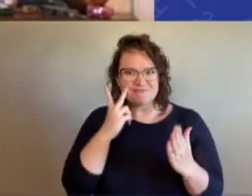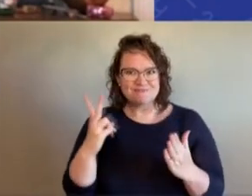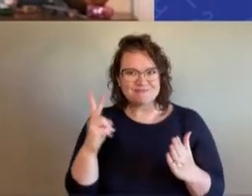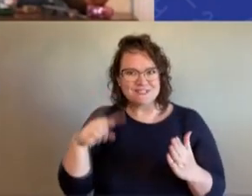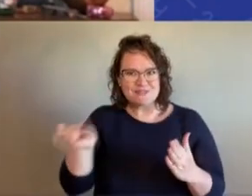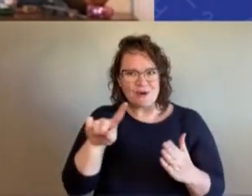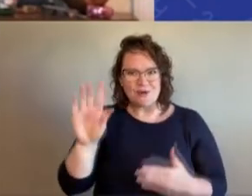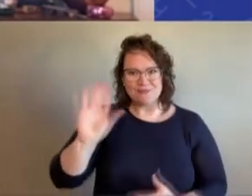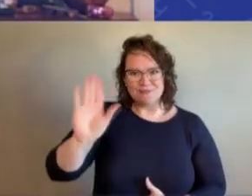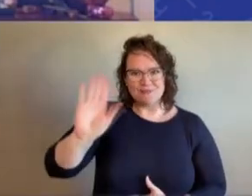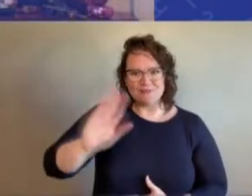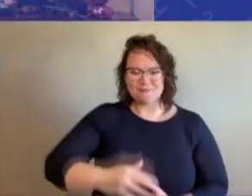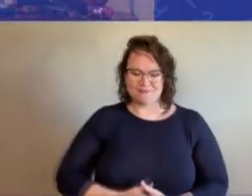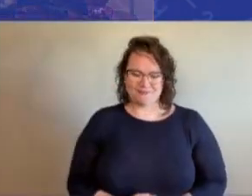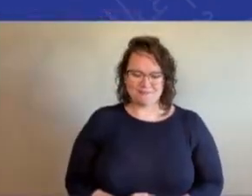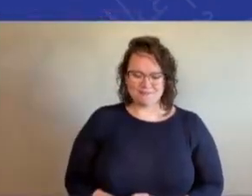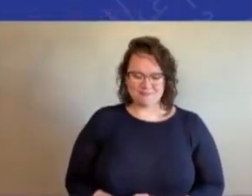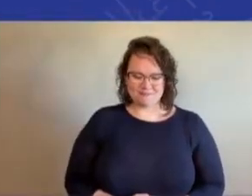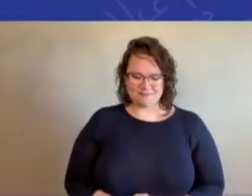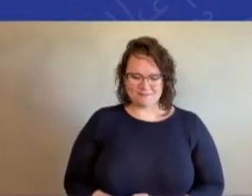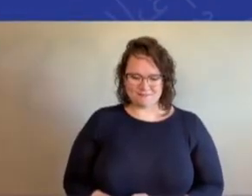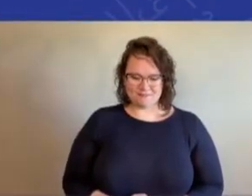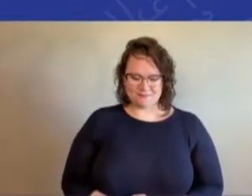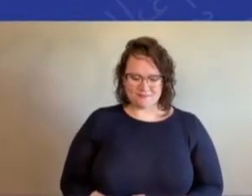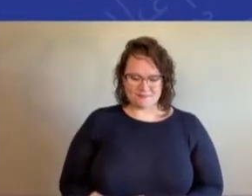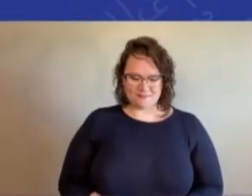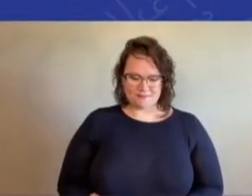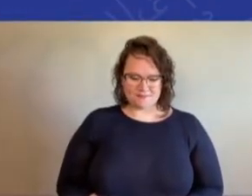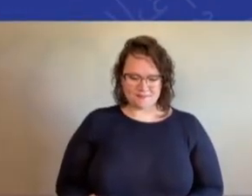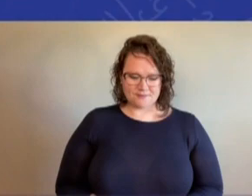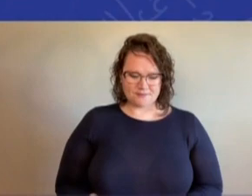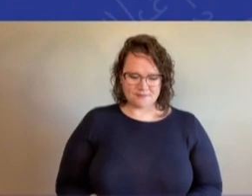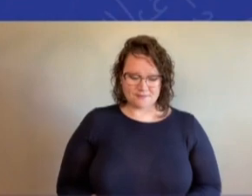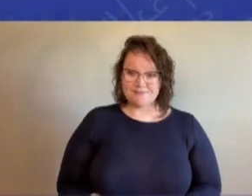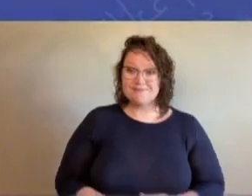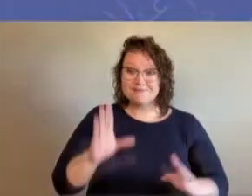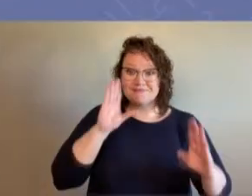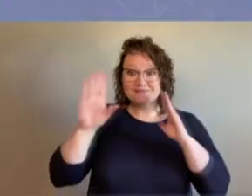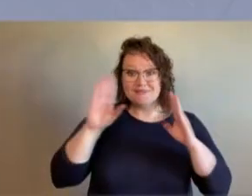going to get through this. I wish you the best of luck, and